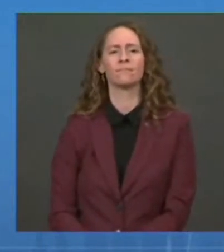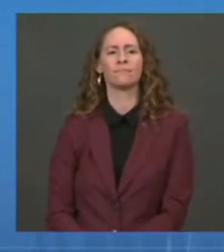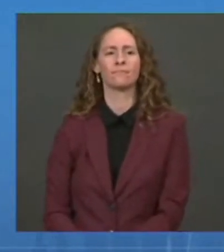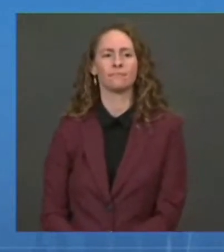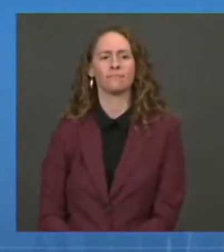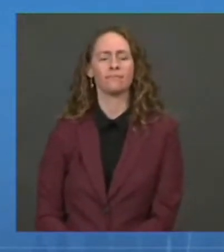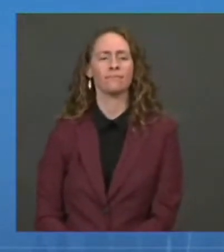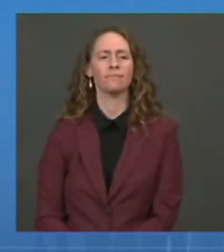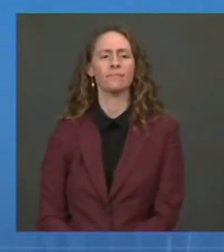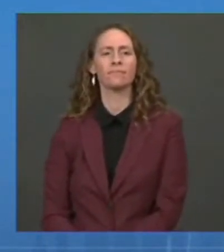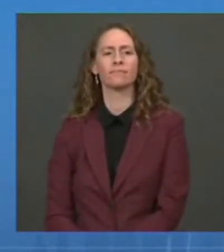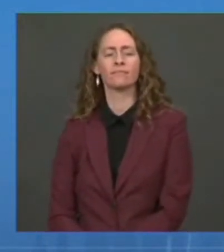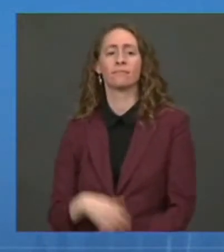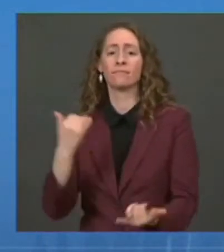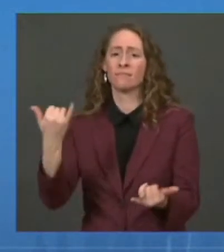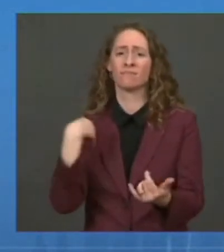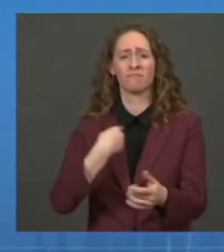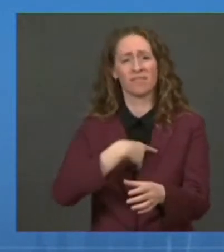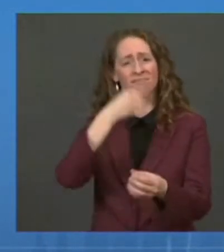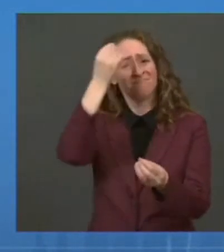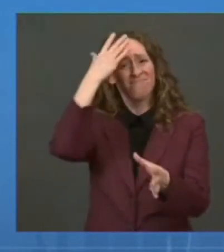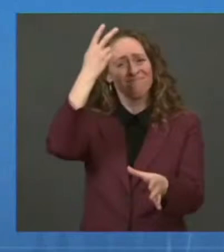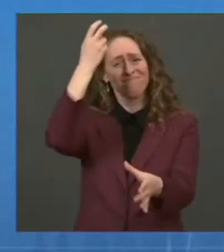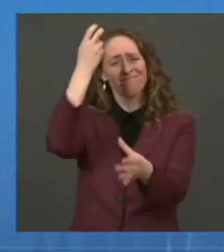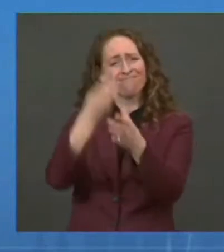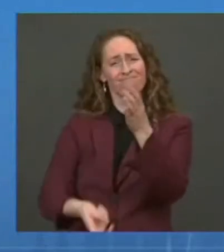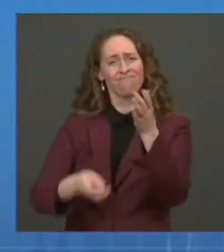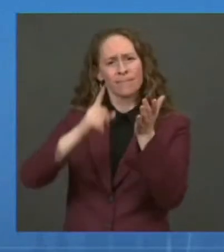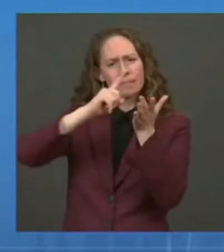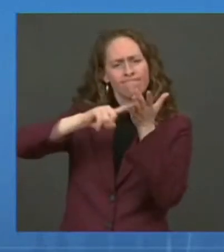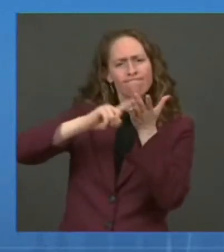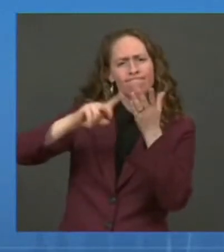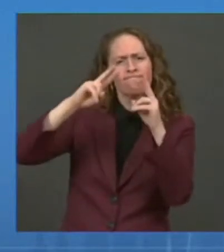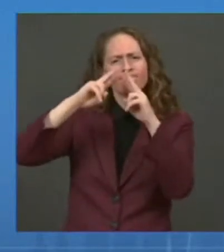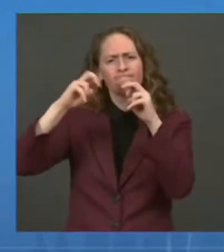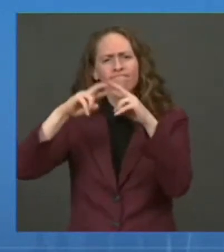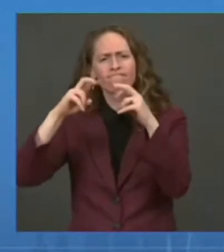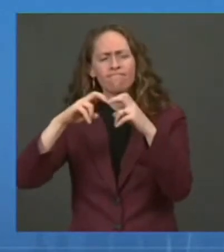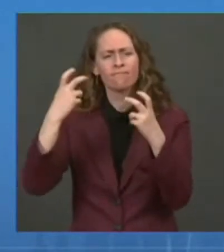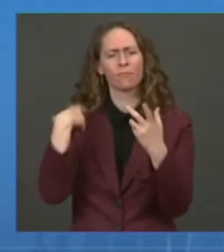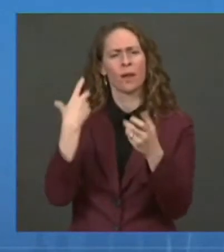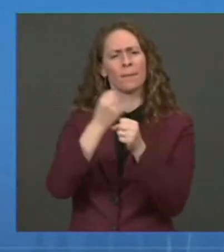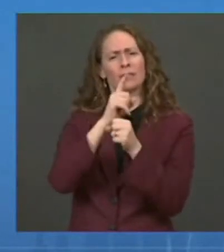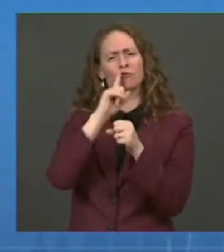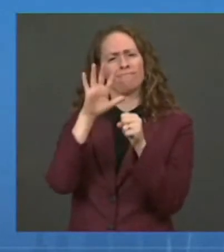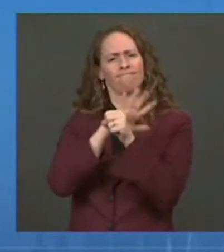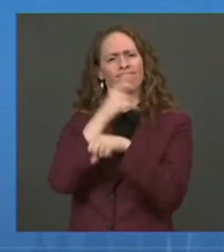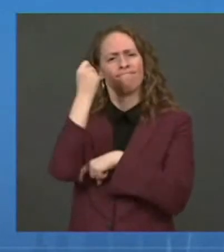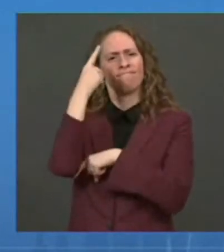INDEPTH INVESTIGATION OF THE FIRST INITIAL CASES OF OMICRON SO THAT WE CAN TRANSMISSION AND